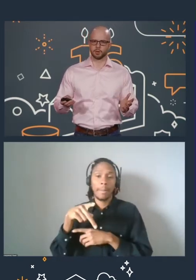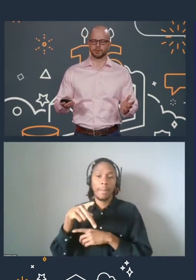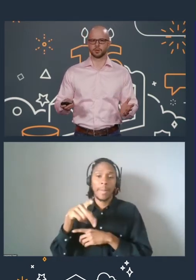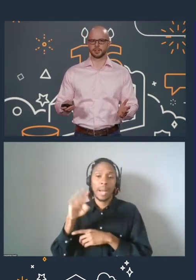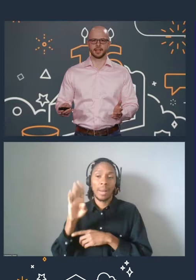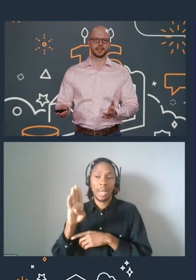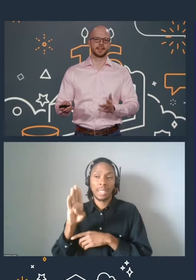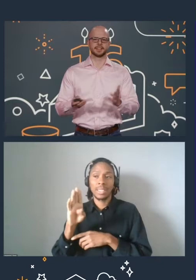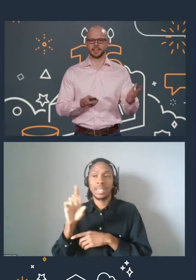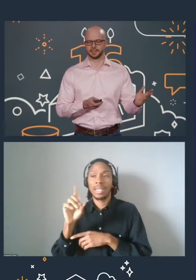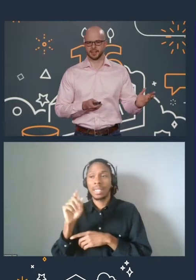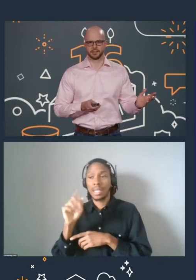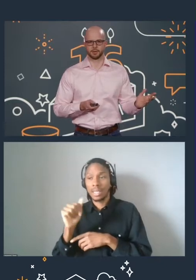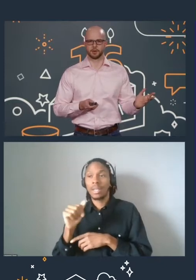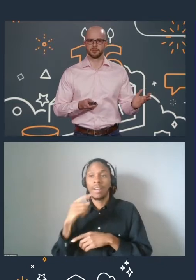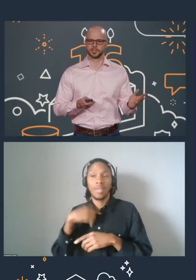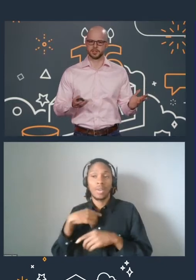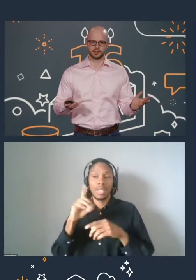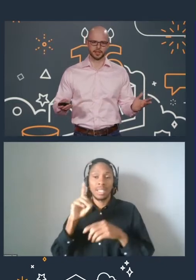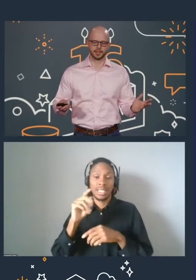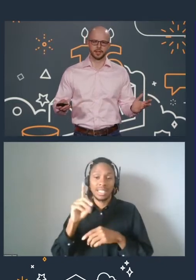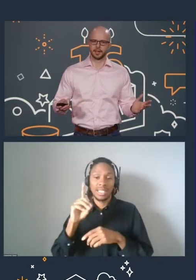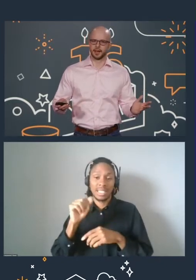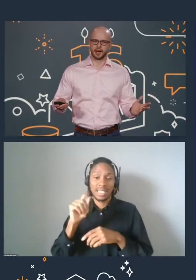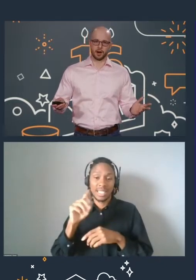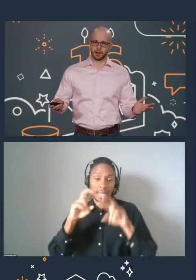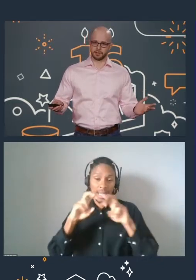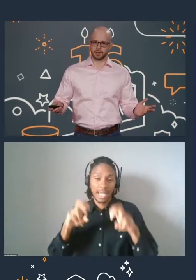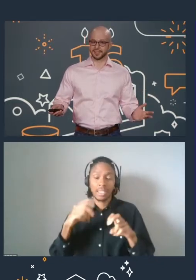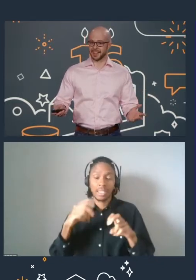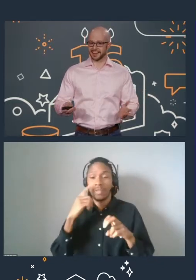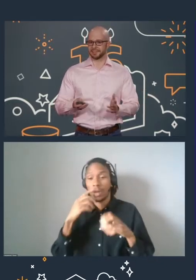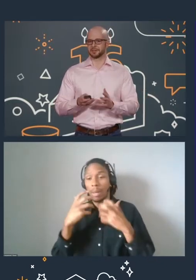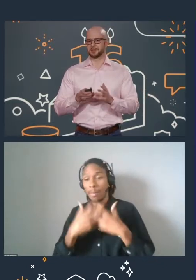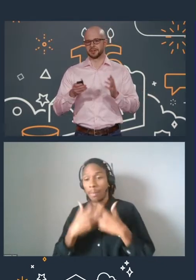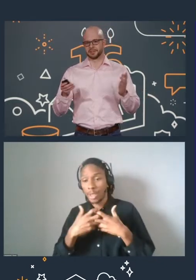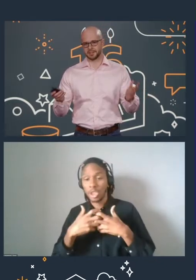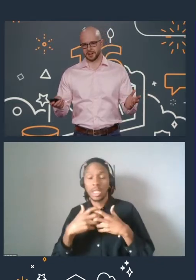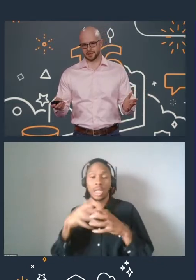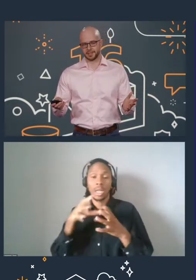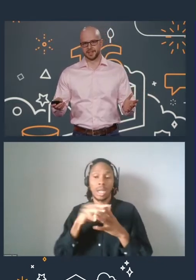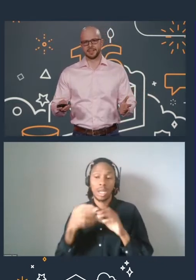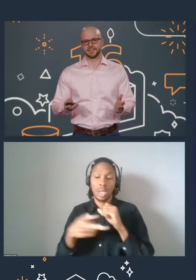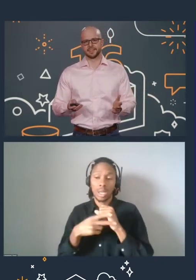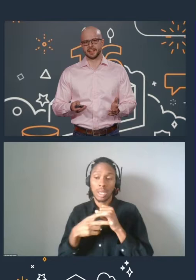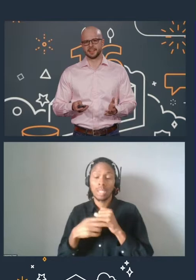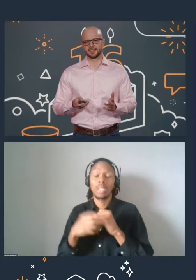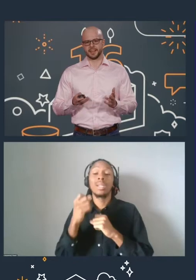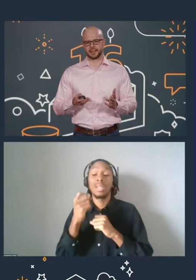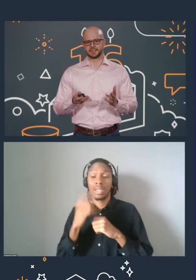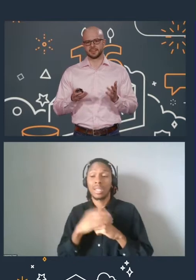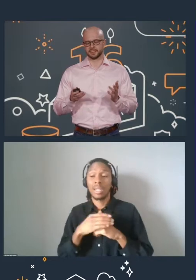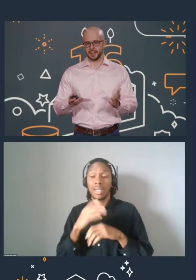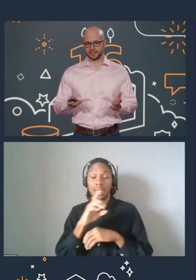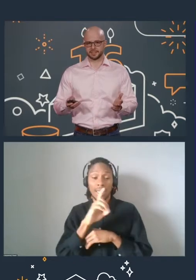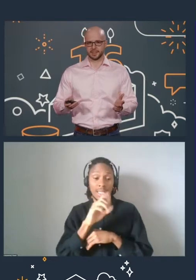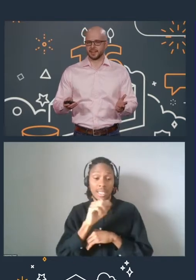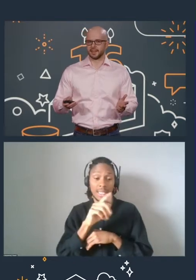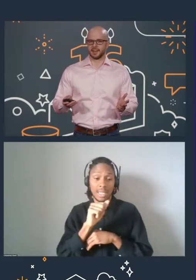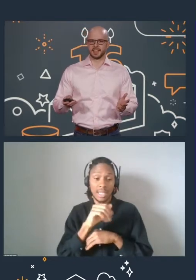or storing data in a data lake for machine learning. However, again, after a period of time, the data is accessed less,